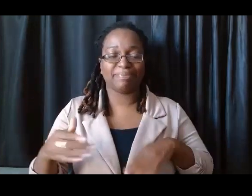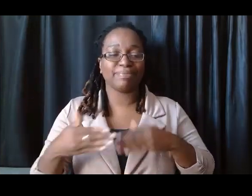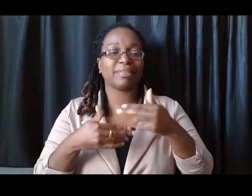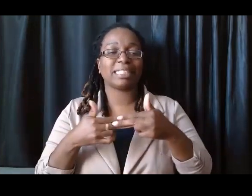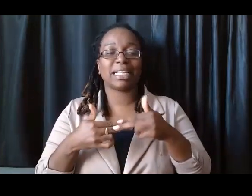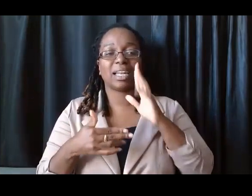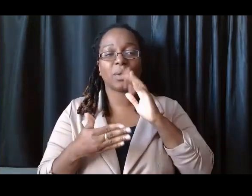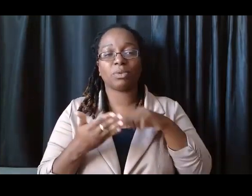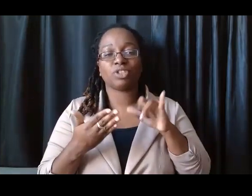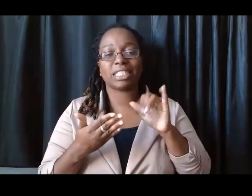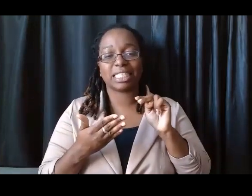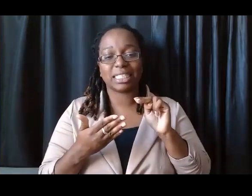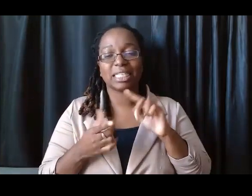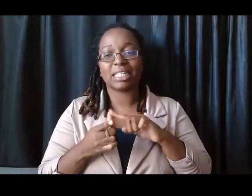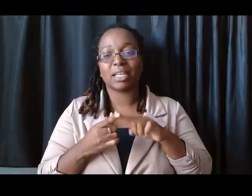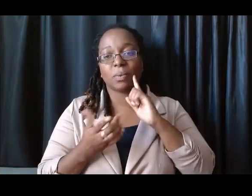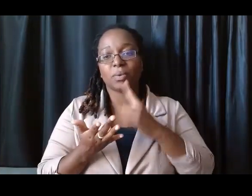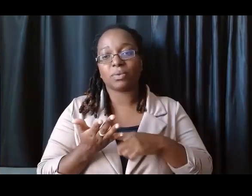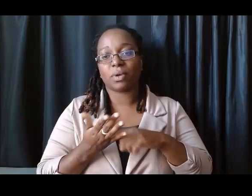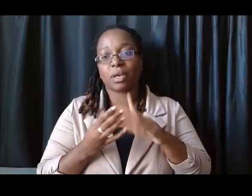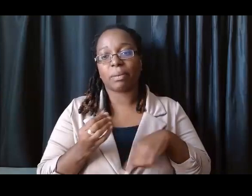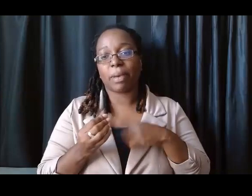in about that and then we'll talk about, I'll check for questions.